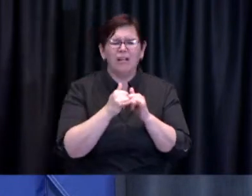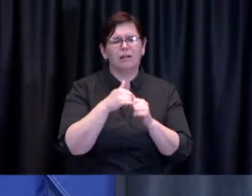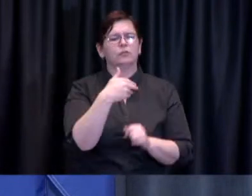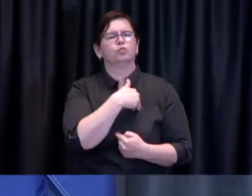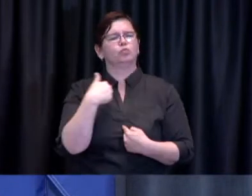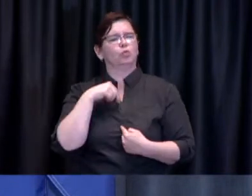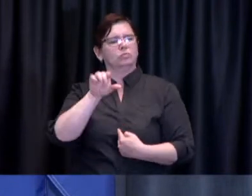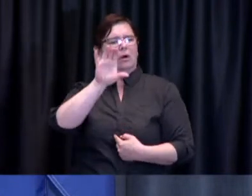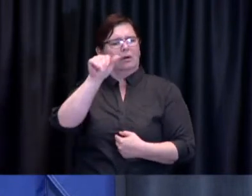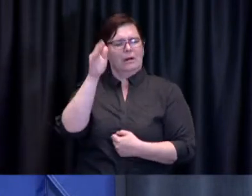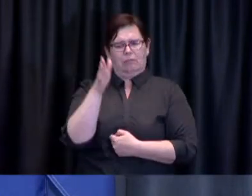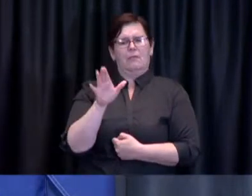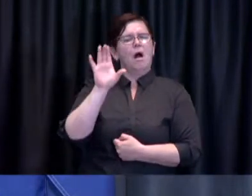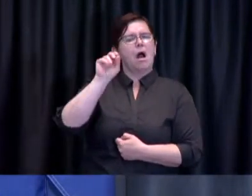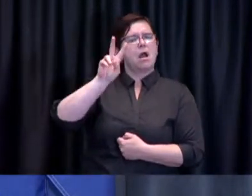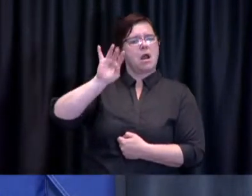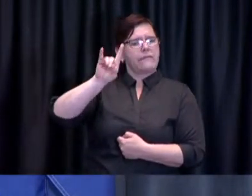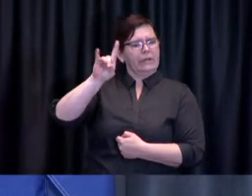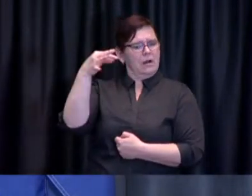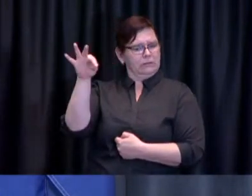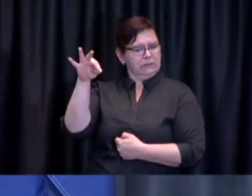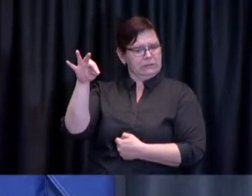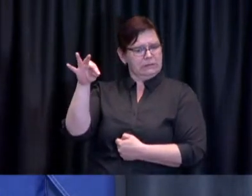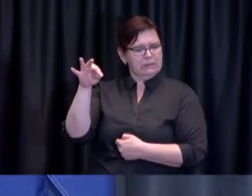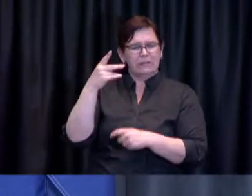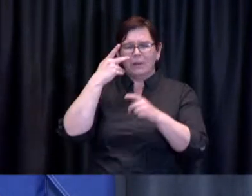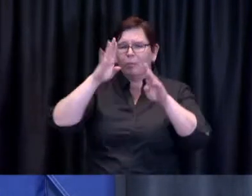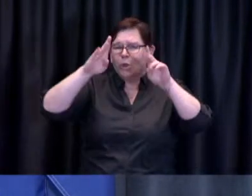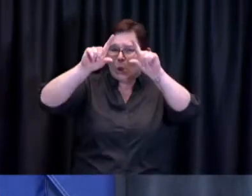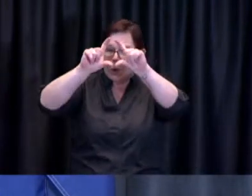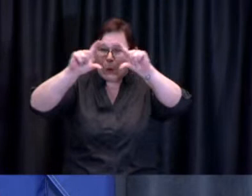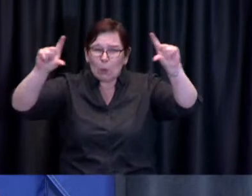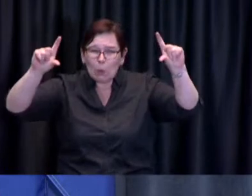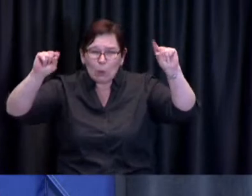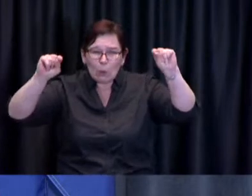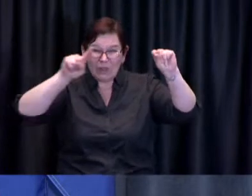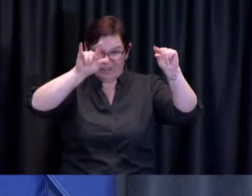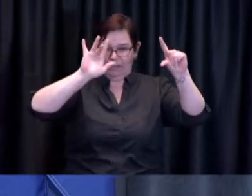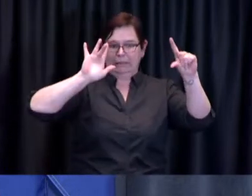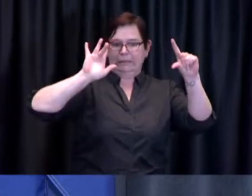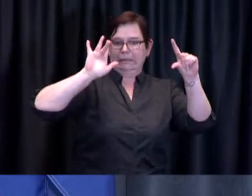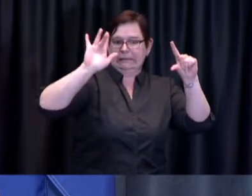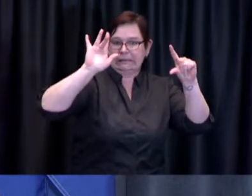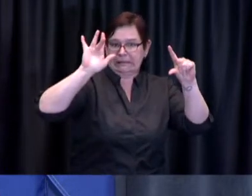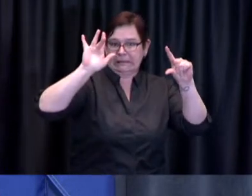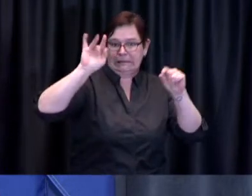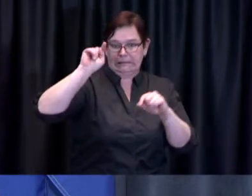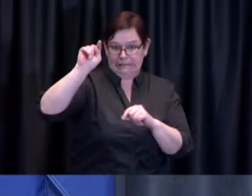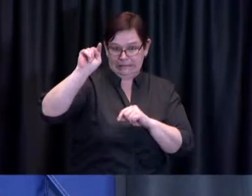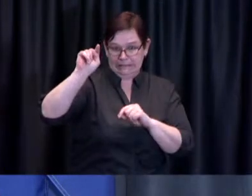and clicking on the blue book a vaccine button on the top of the page or by calling the provincial